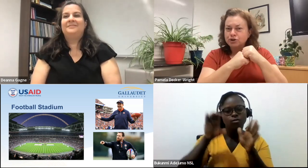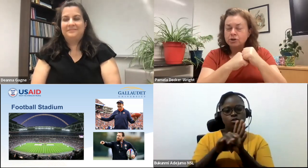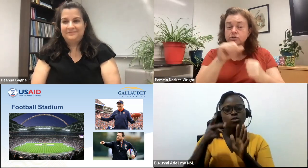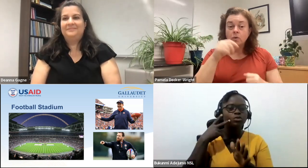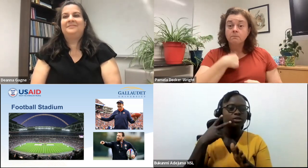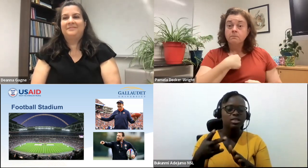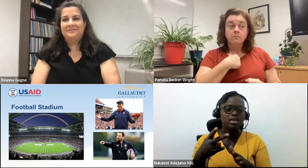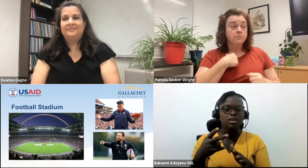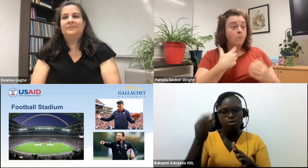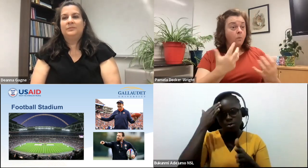different structure.